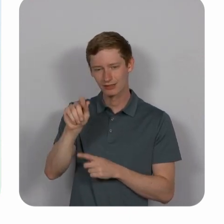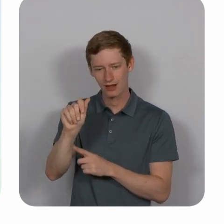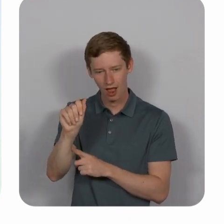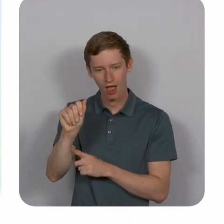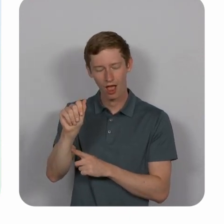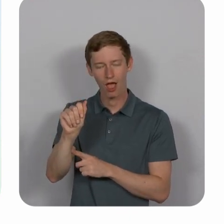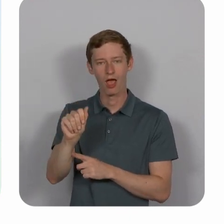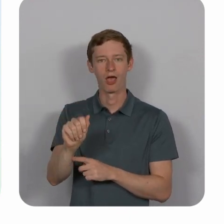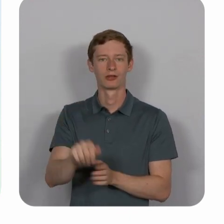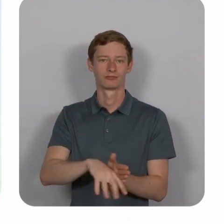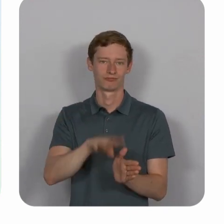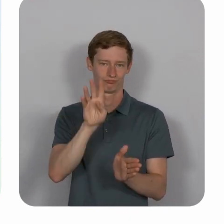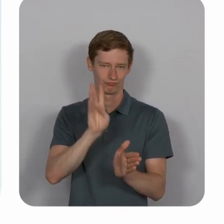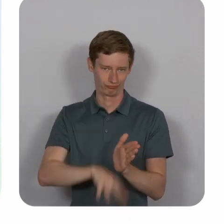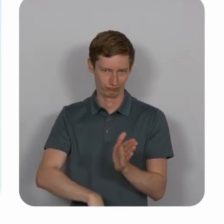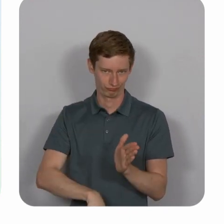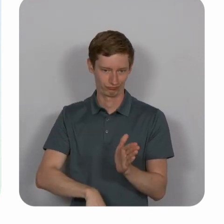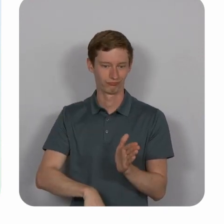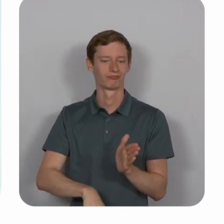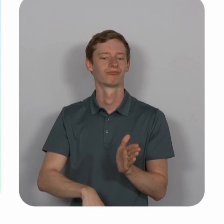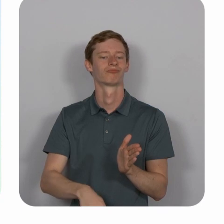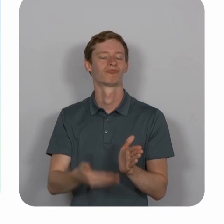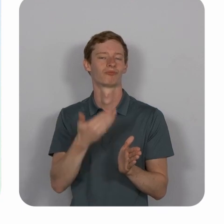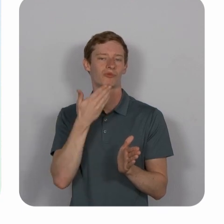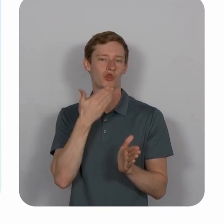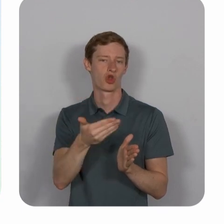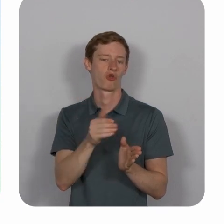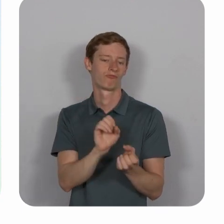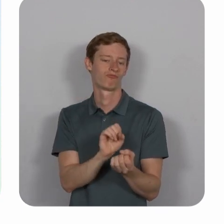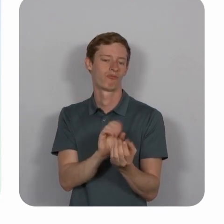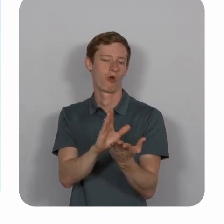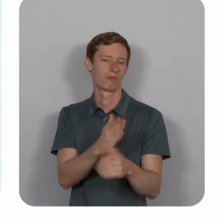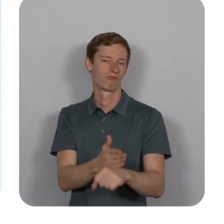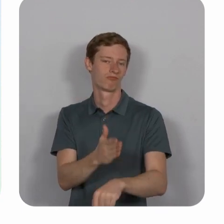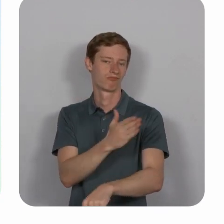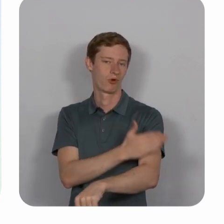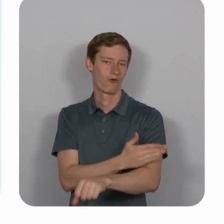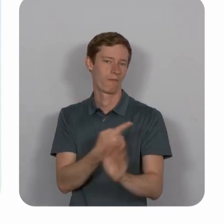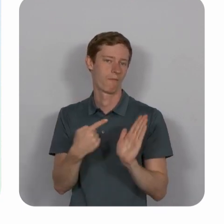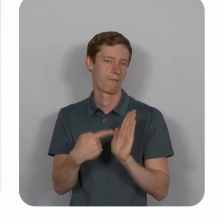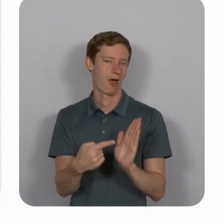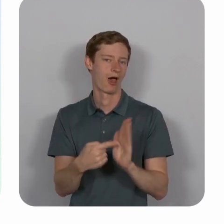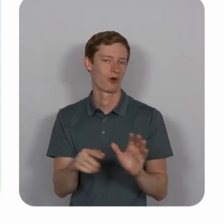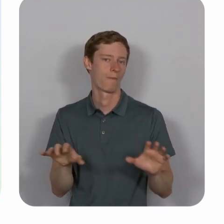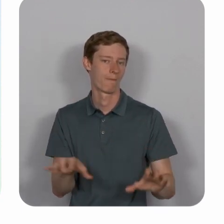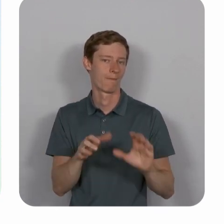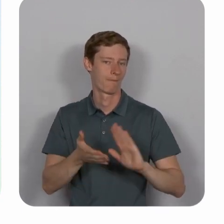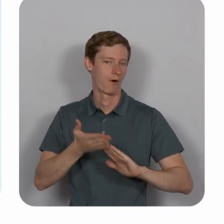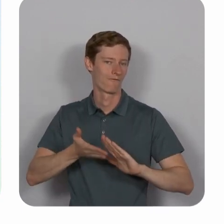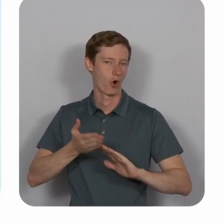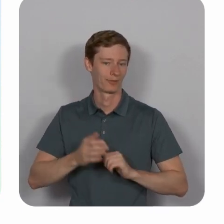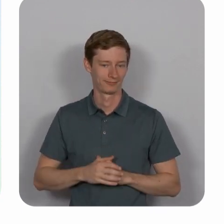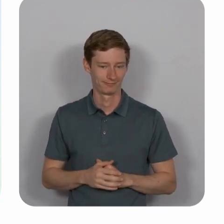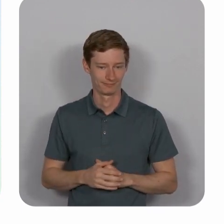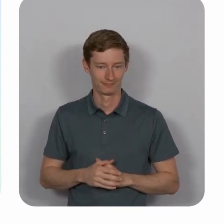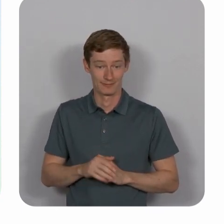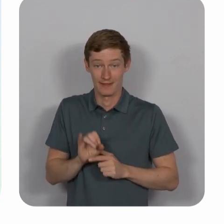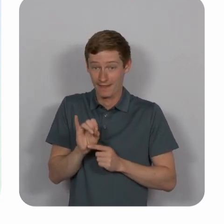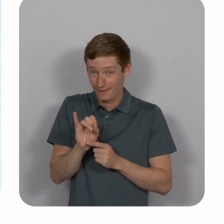and very quick way to improve the model performance. If done right.